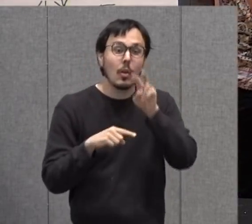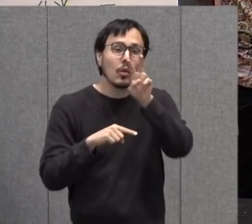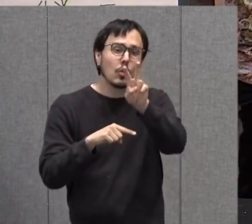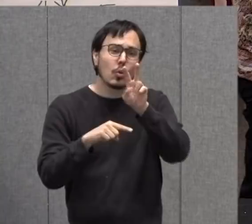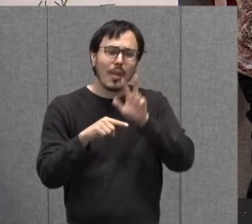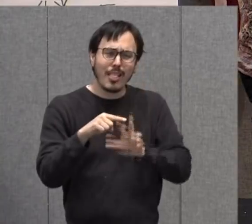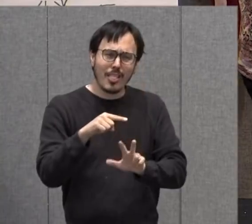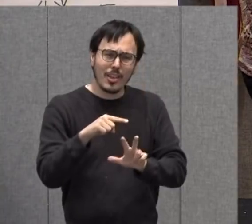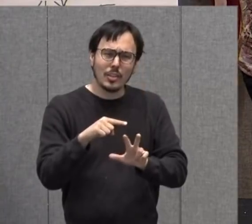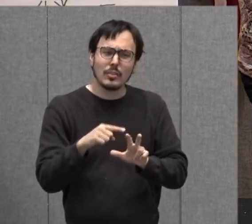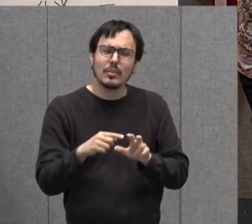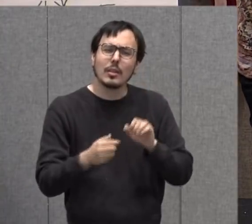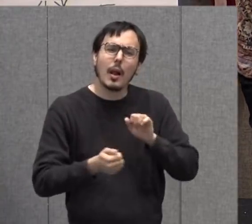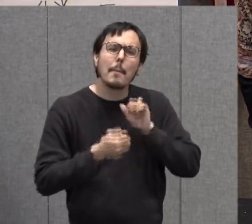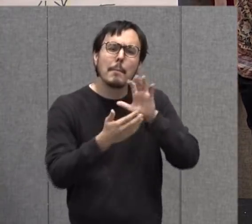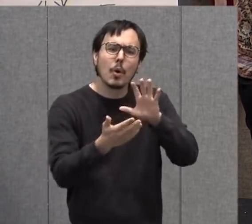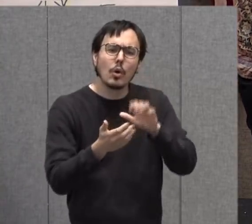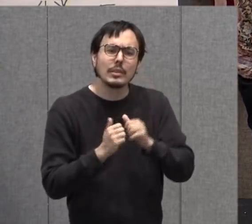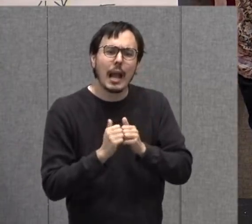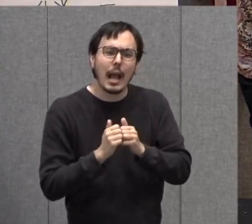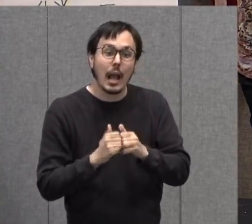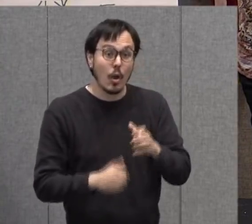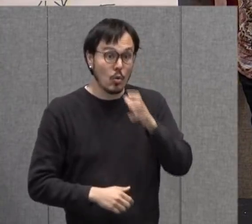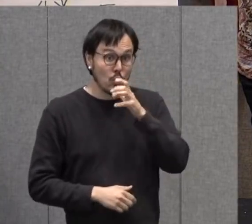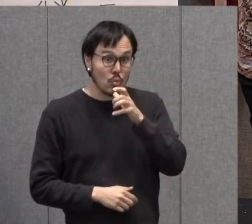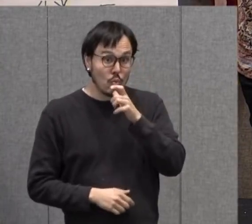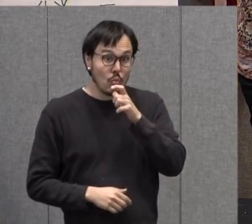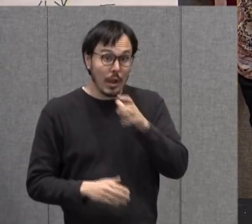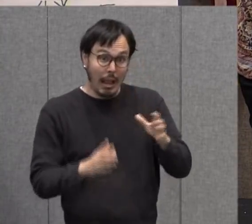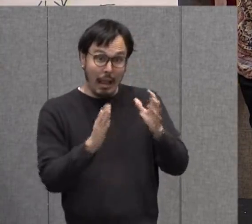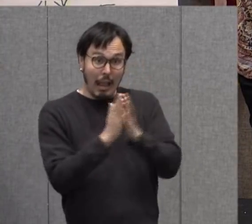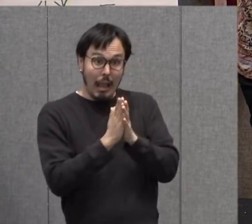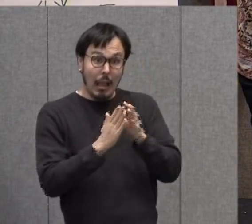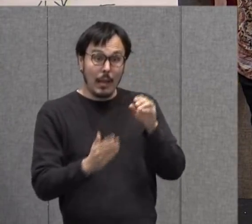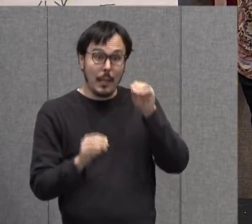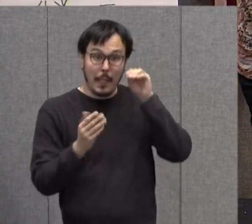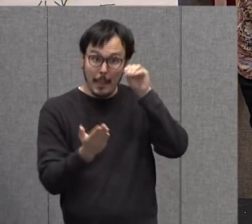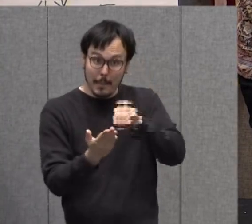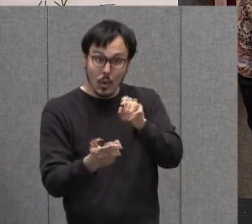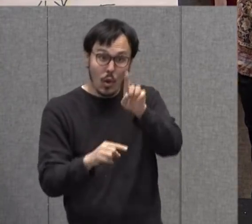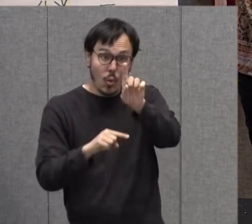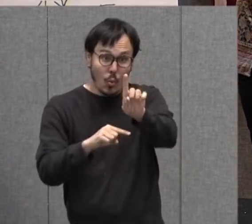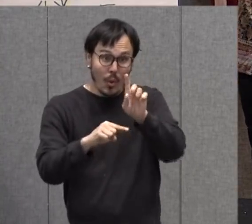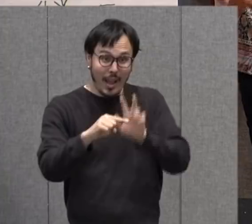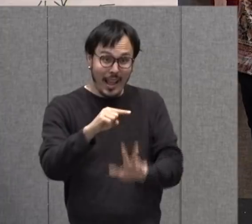'Cause whoever did this to me put a half in the middle and messed me up